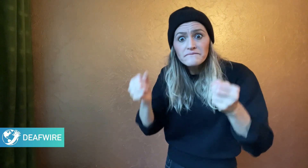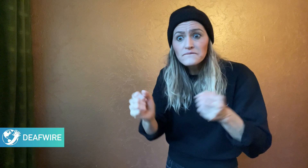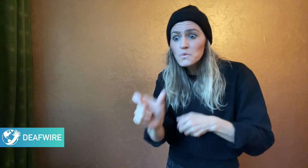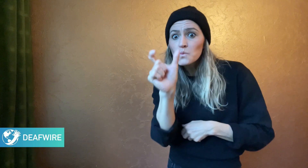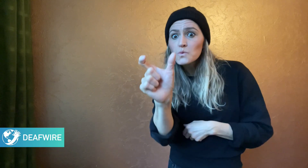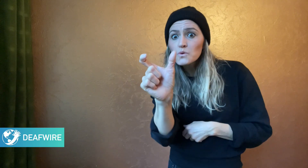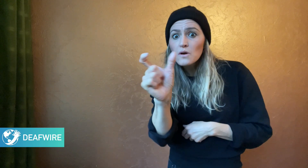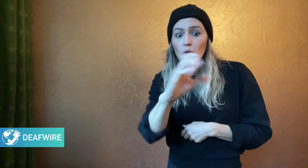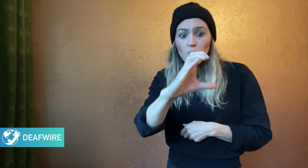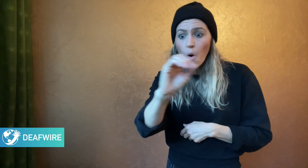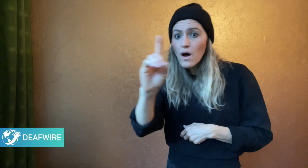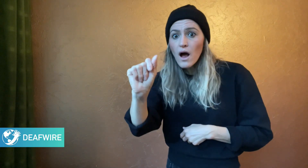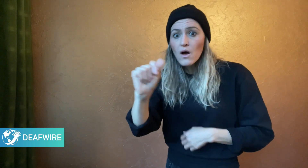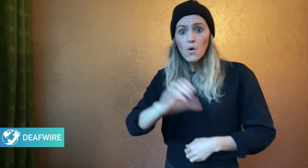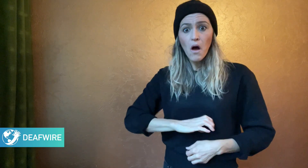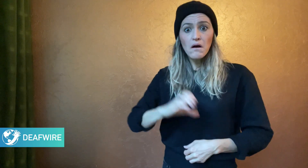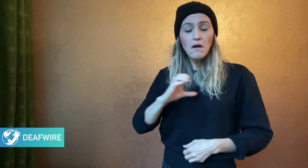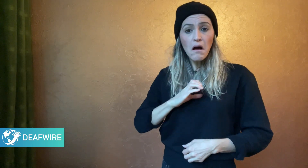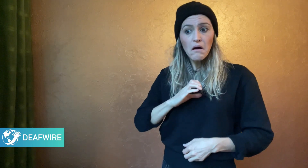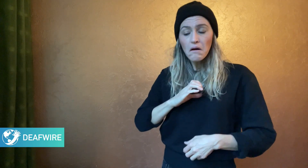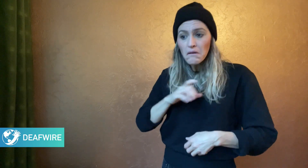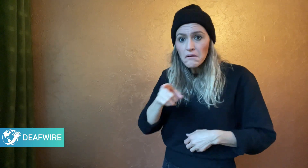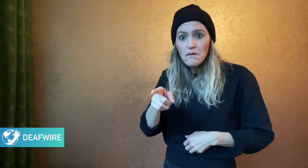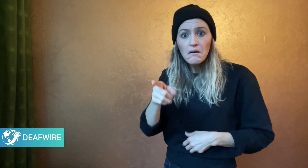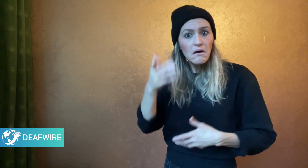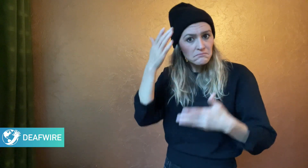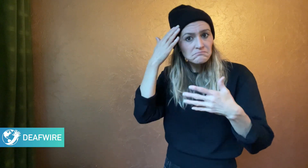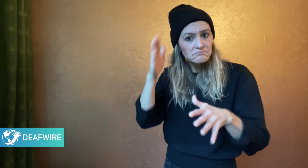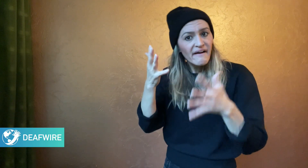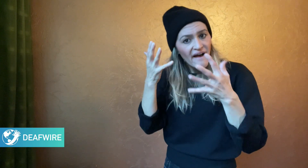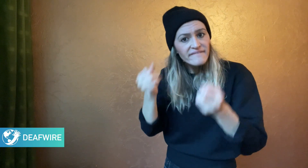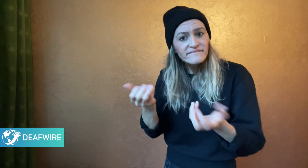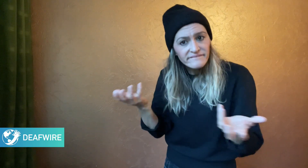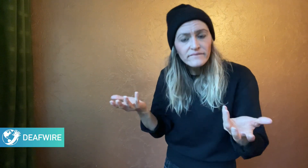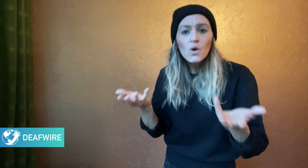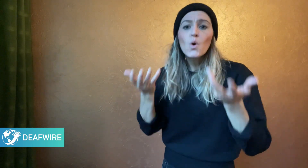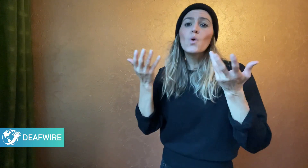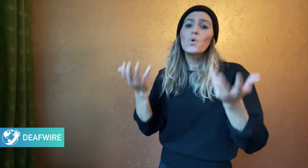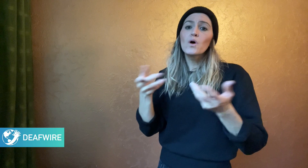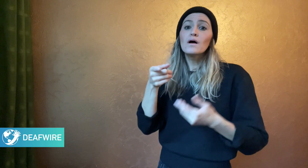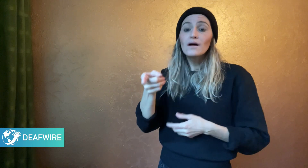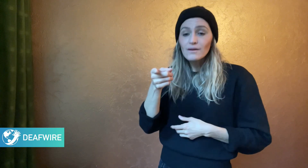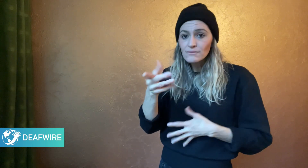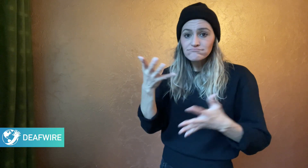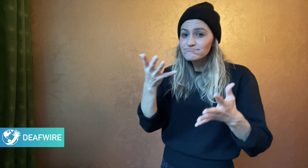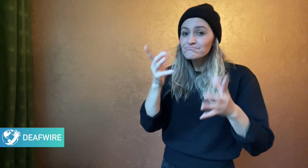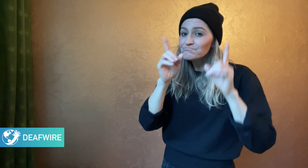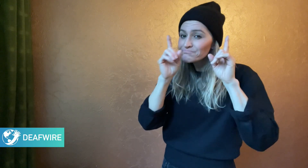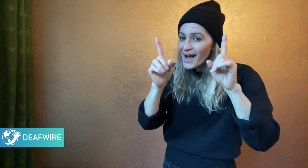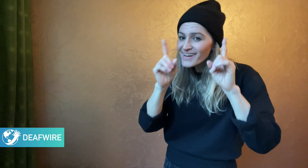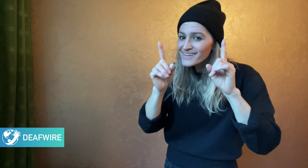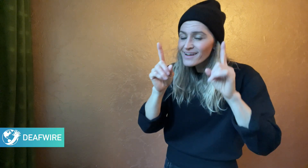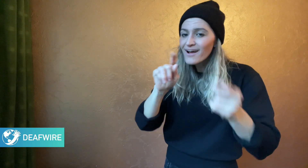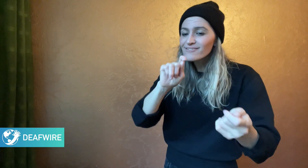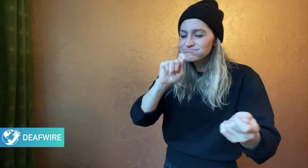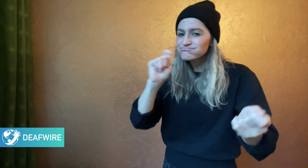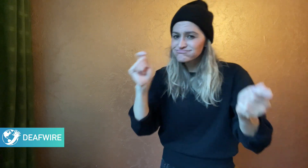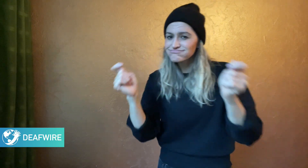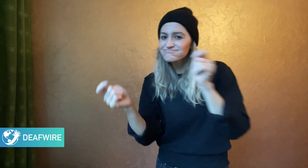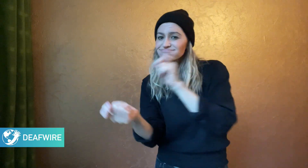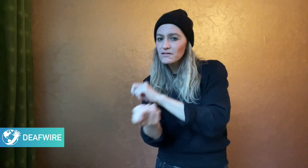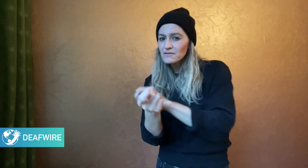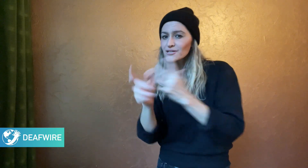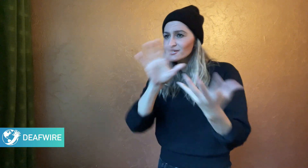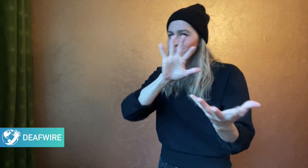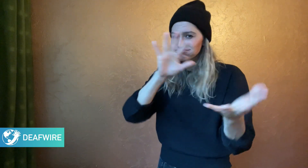This is changing as a result of increased CODA representation